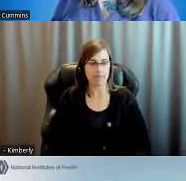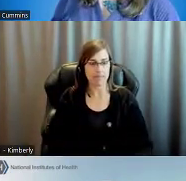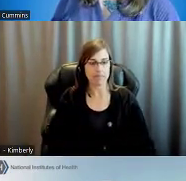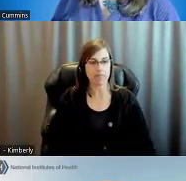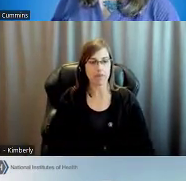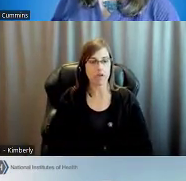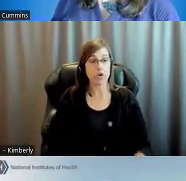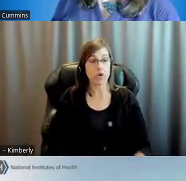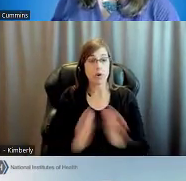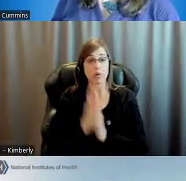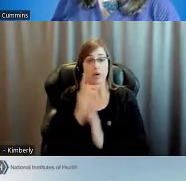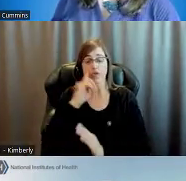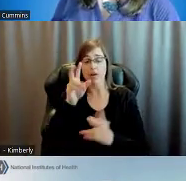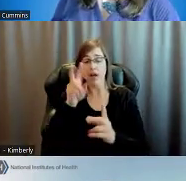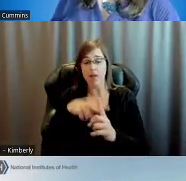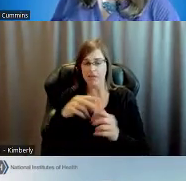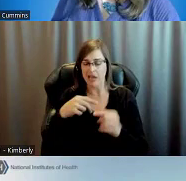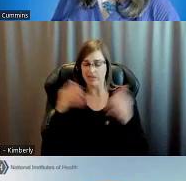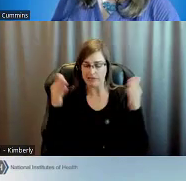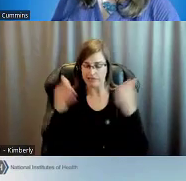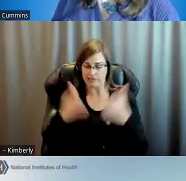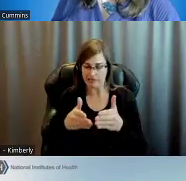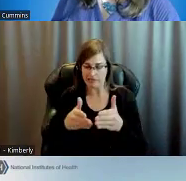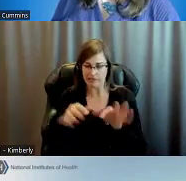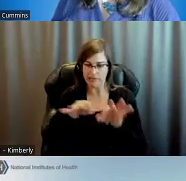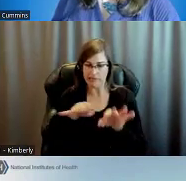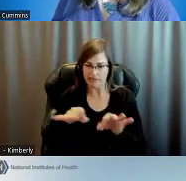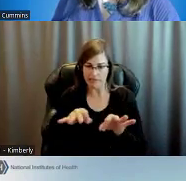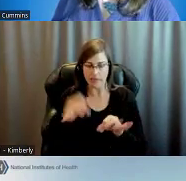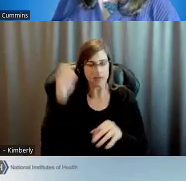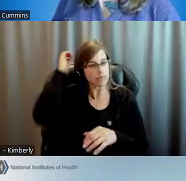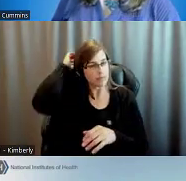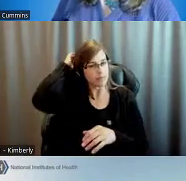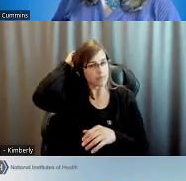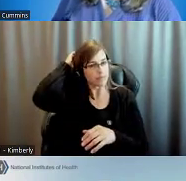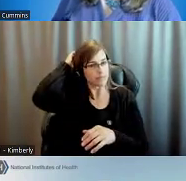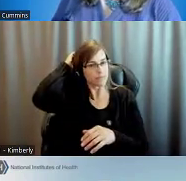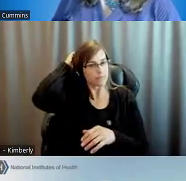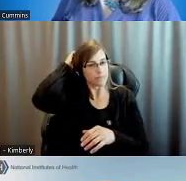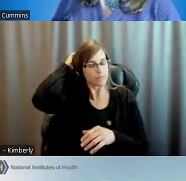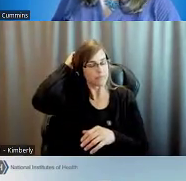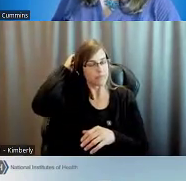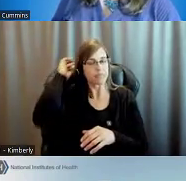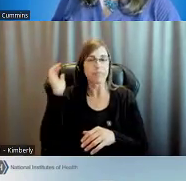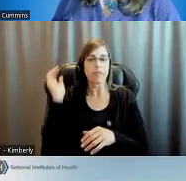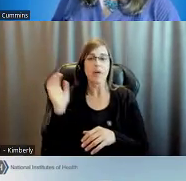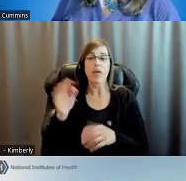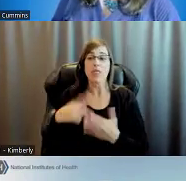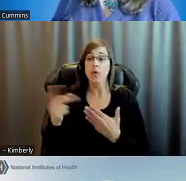have a very narrowly defined scope, okay? They are programs that are developed